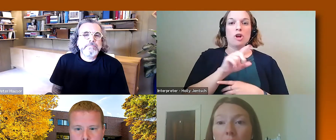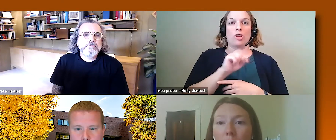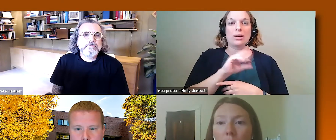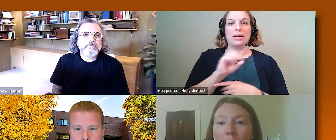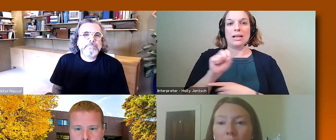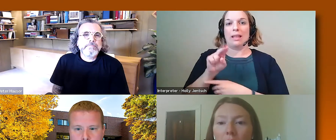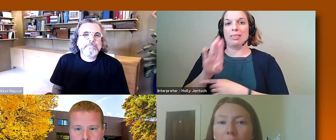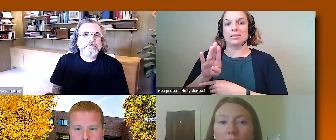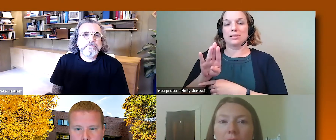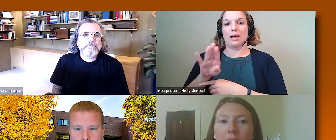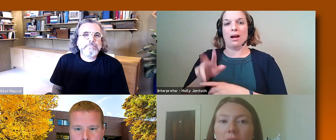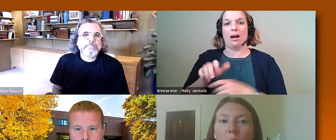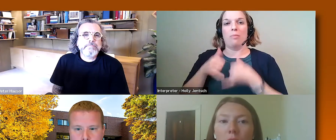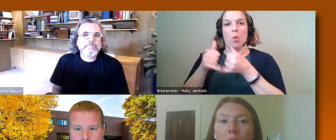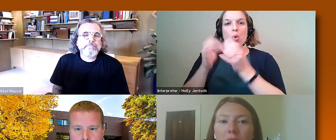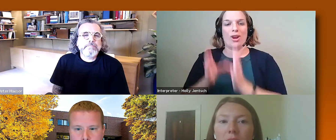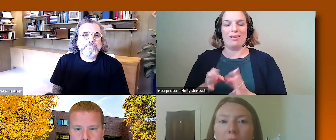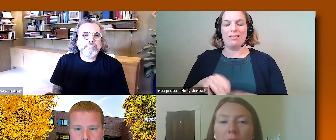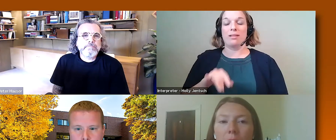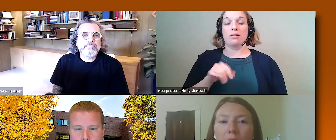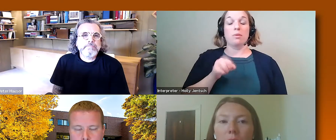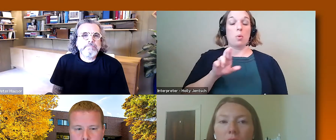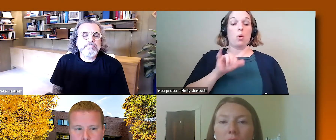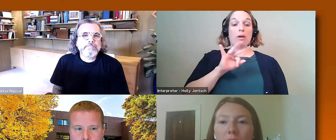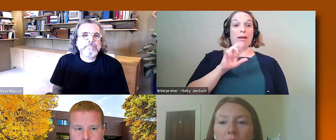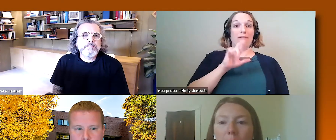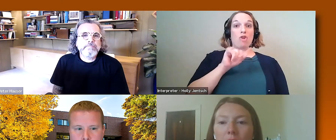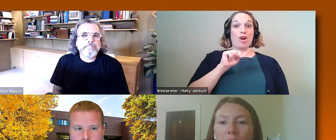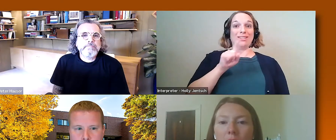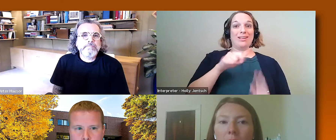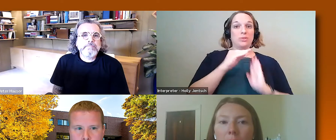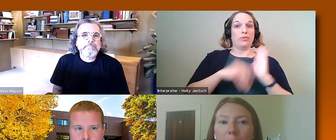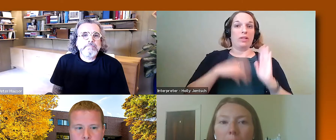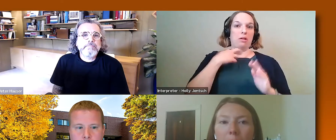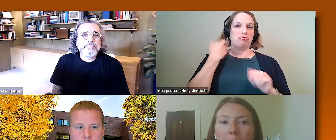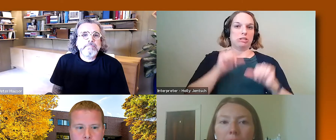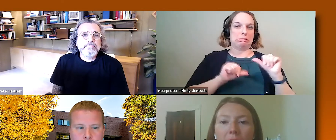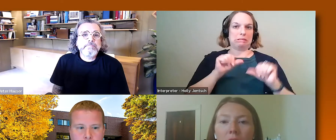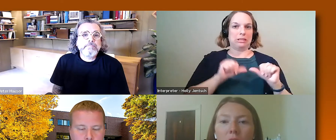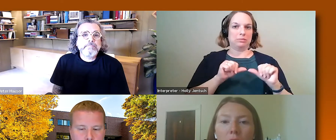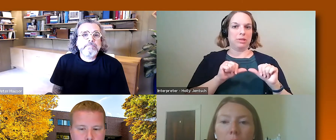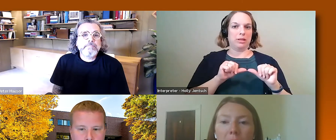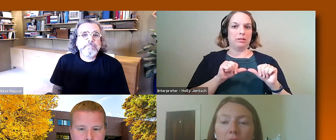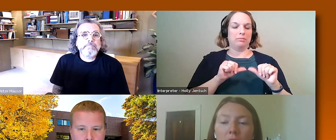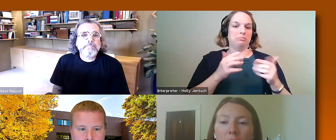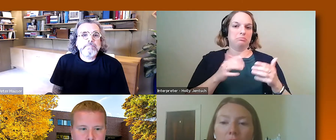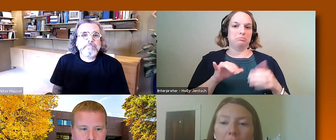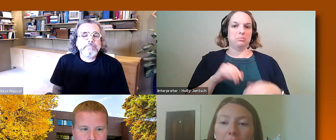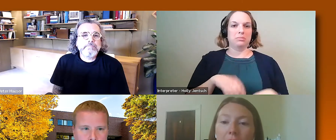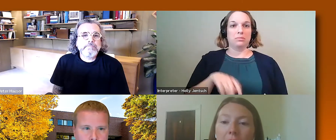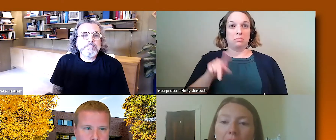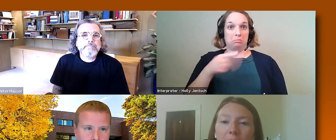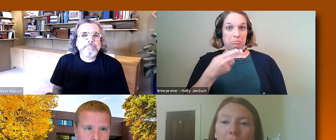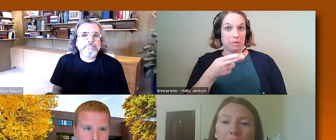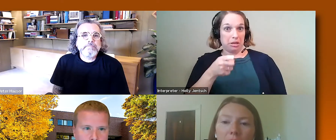if RIT is the one who has to fill out the risk assessment. I don't know if, Peter, you have anything to add.